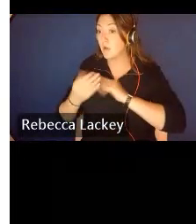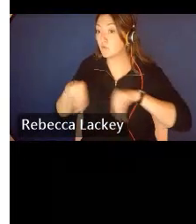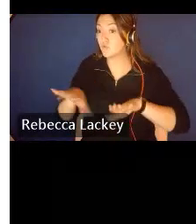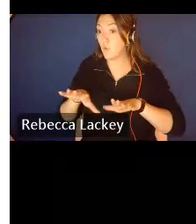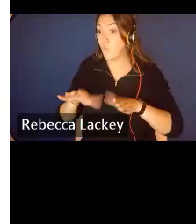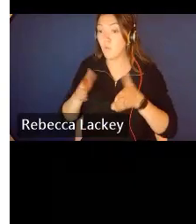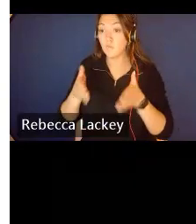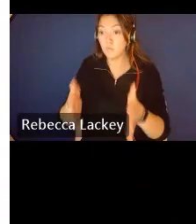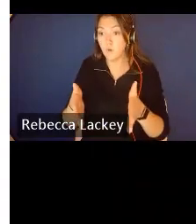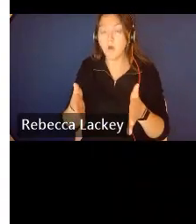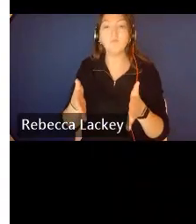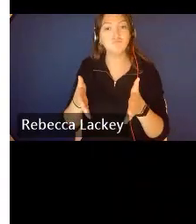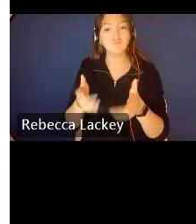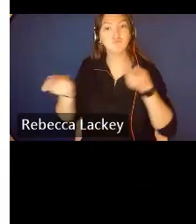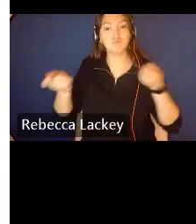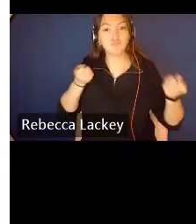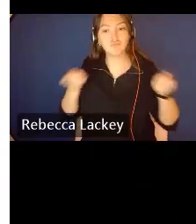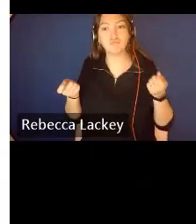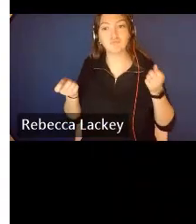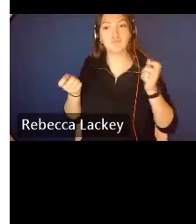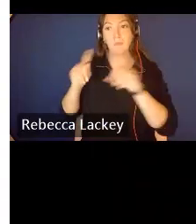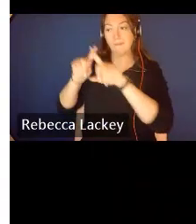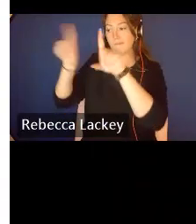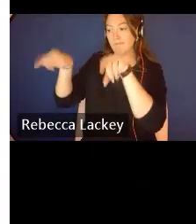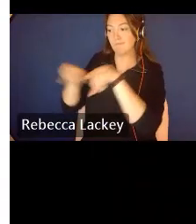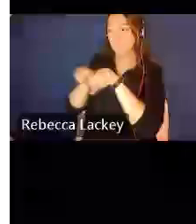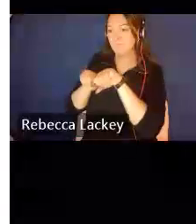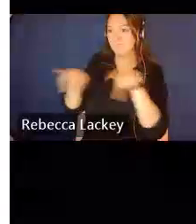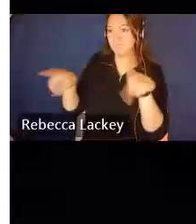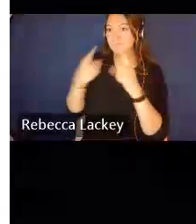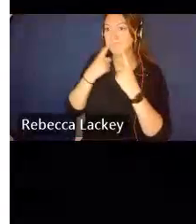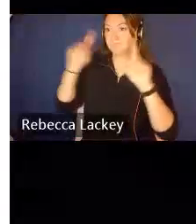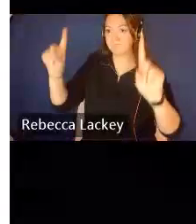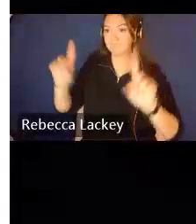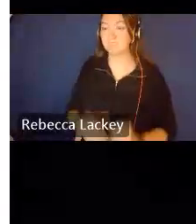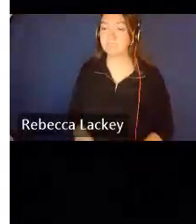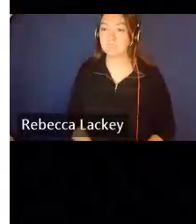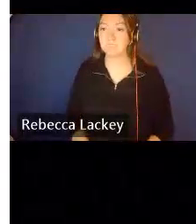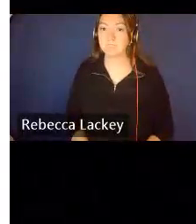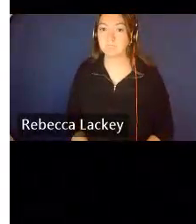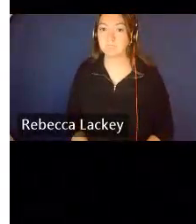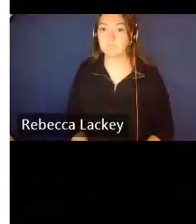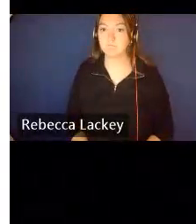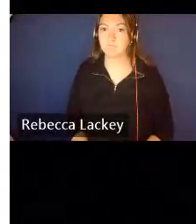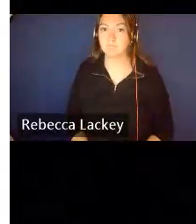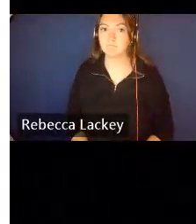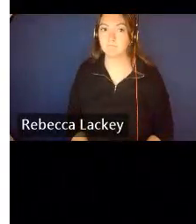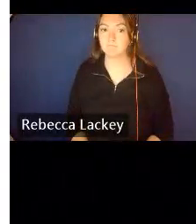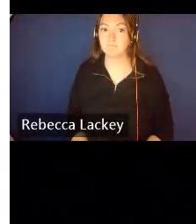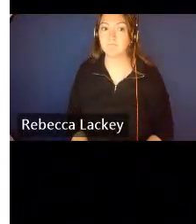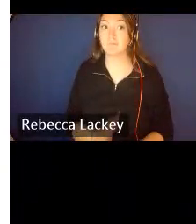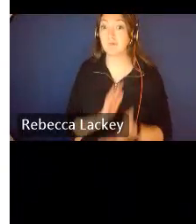it allowed traffic control and message boards to be deployed more efficiently. Traffic was